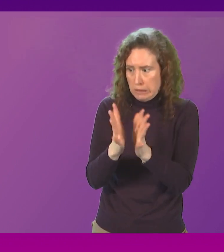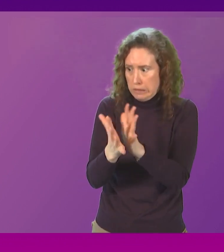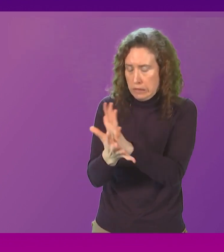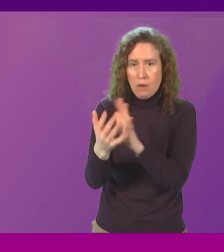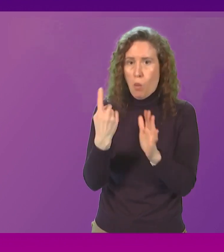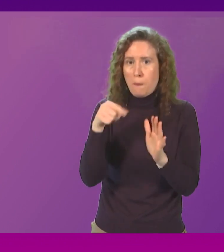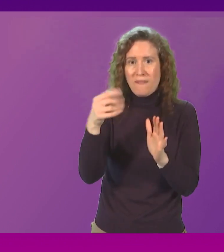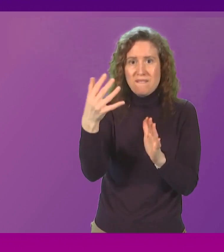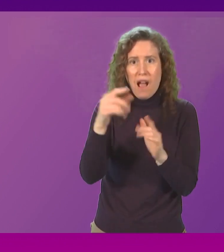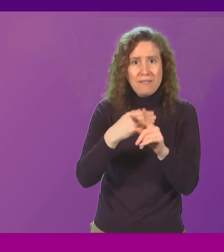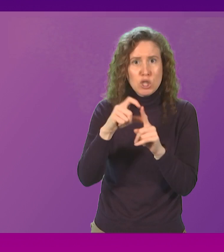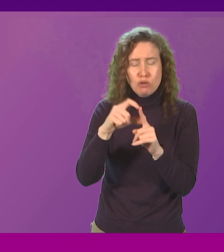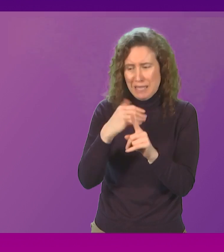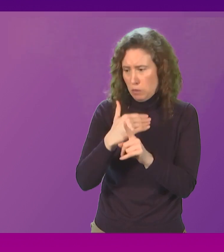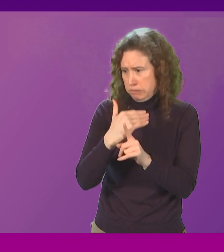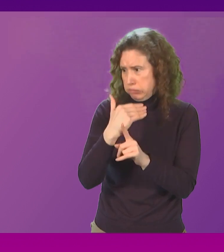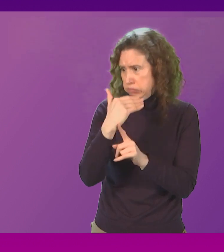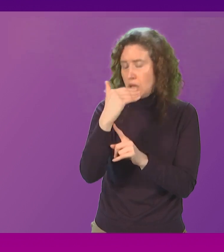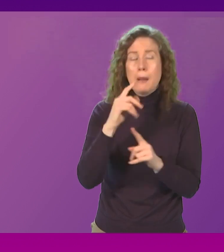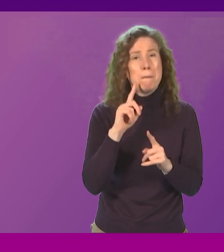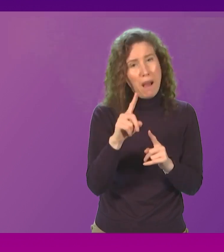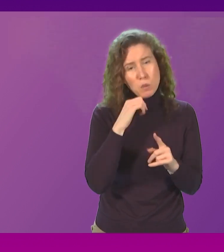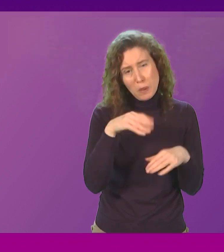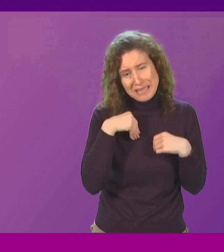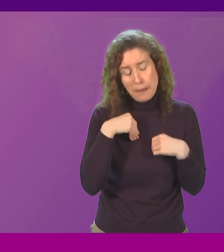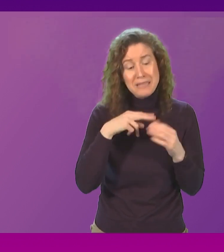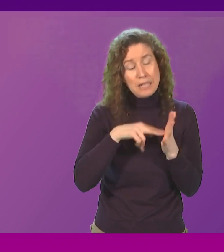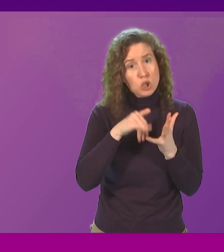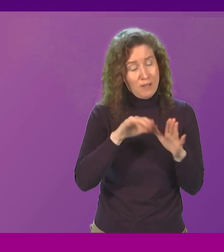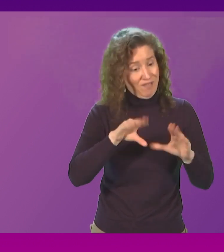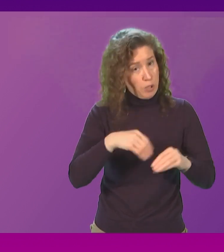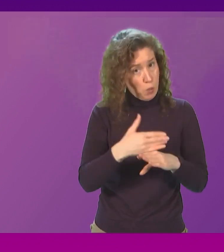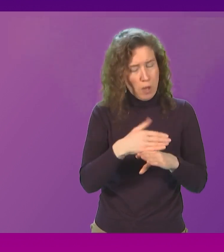First Minister accept that, as she leaves office, Scotland is also failing to meet our climate targets?